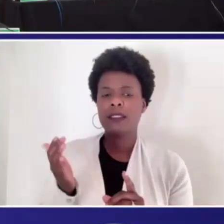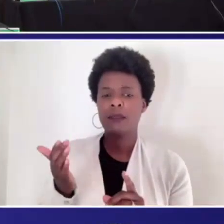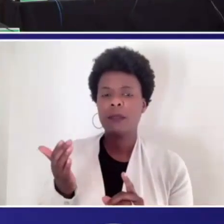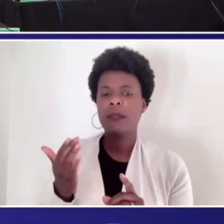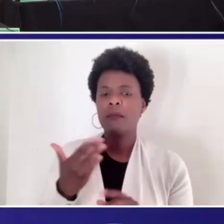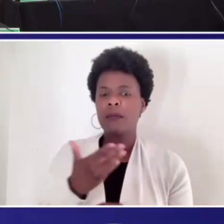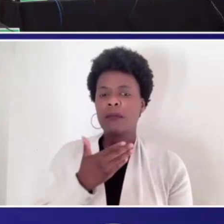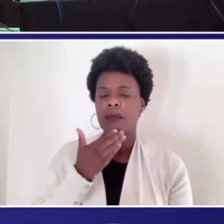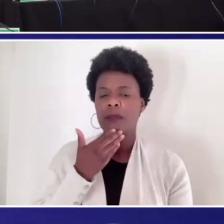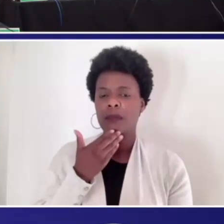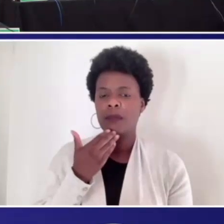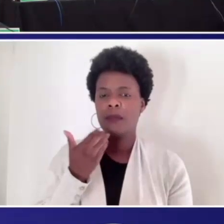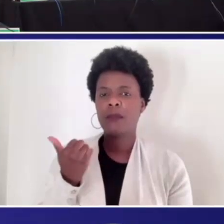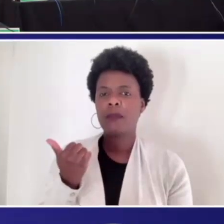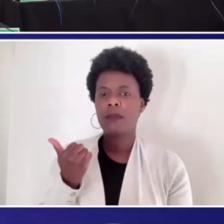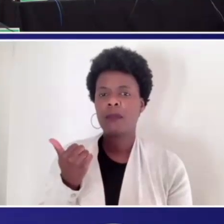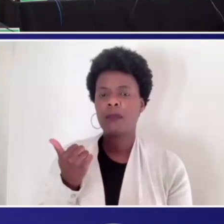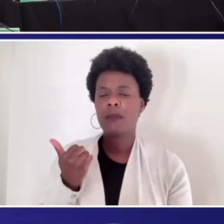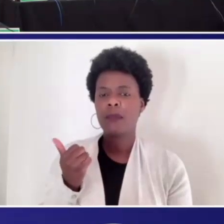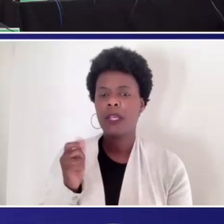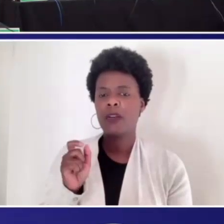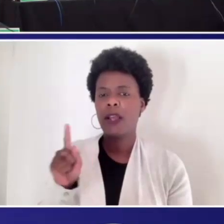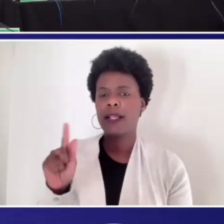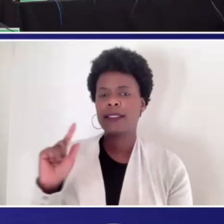have it elsewhere in, in our discussion today.